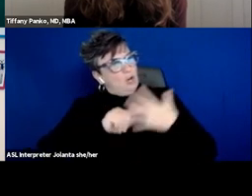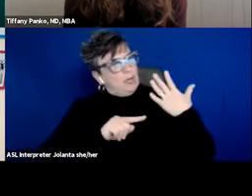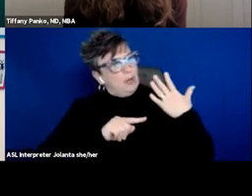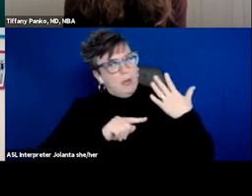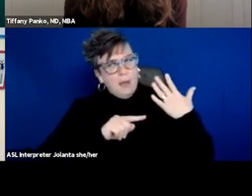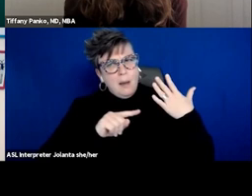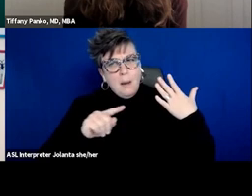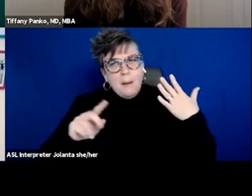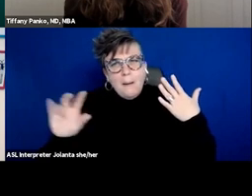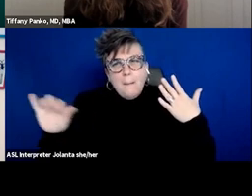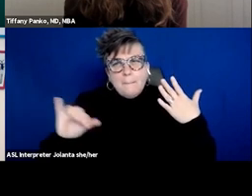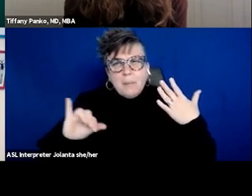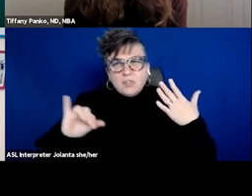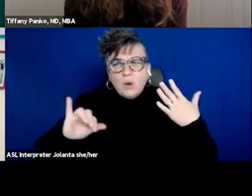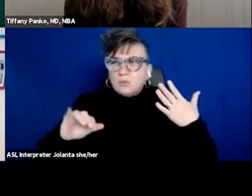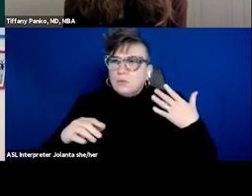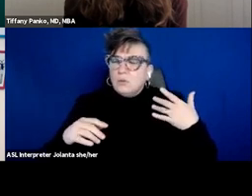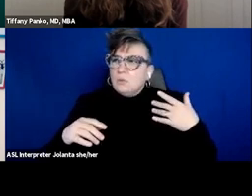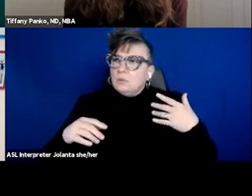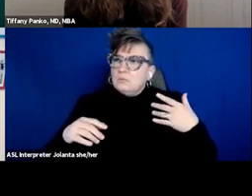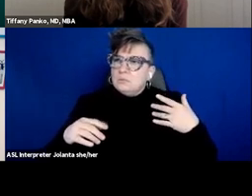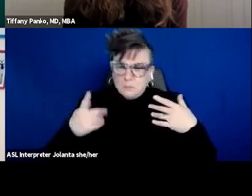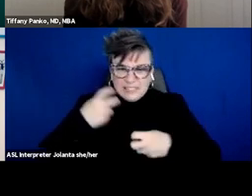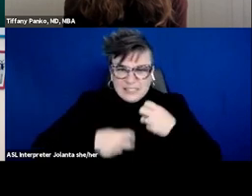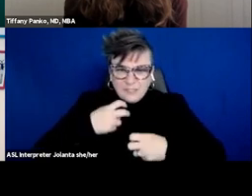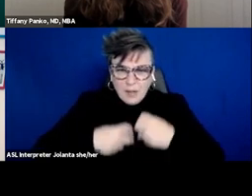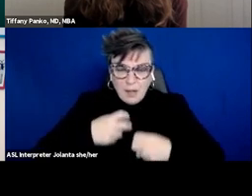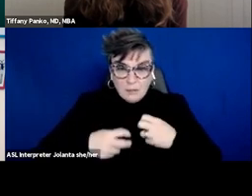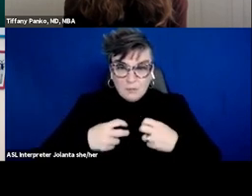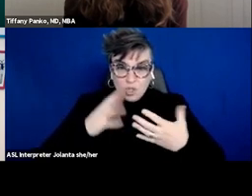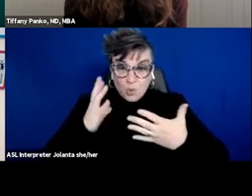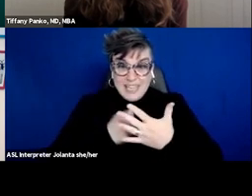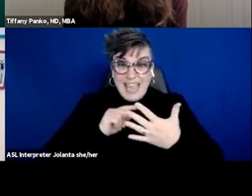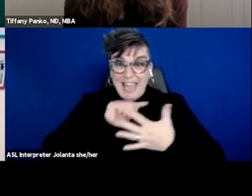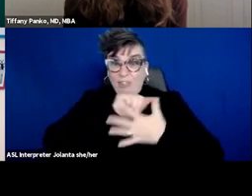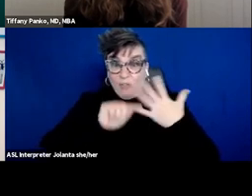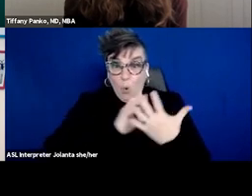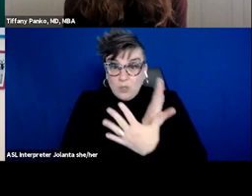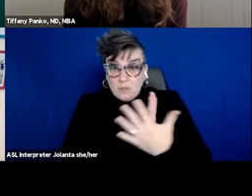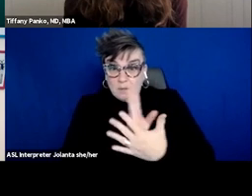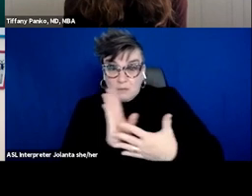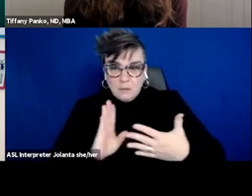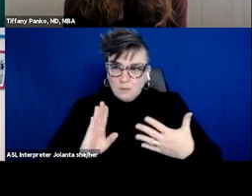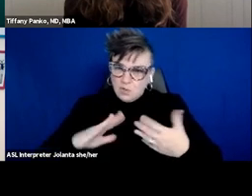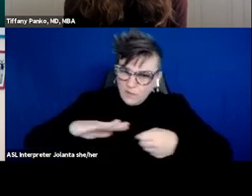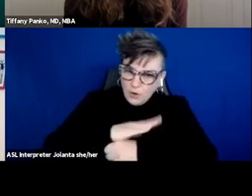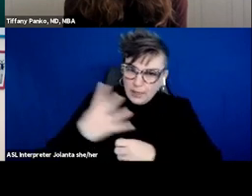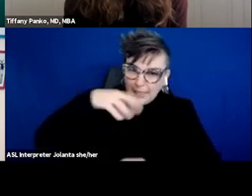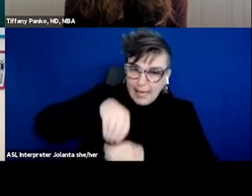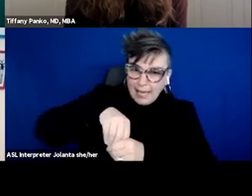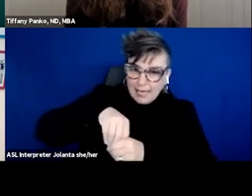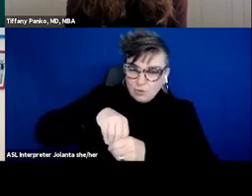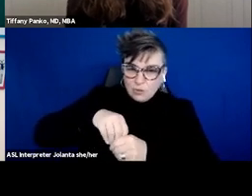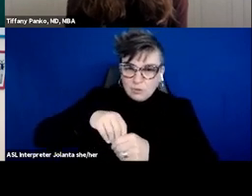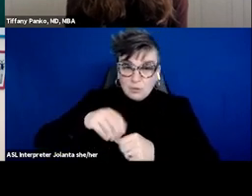also been somewhat difficult to get them to fully engage. So we’ll open that up for